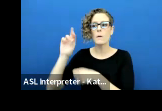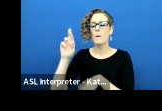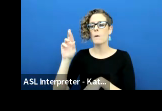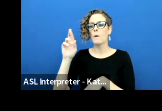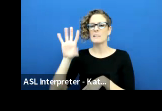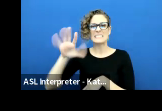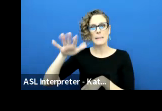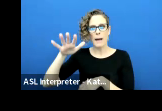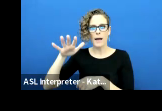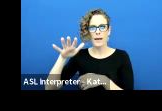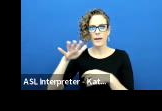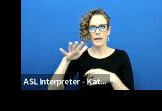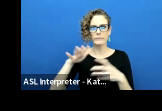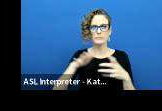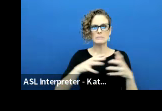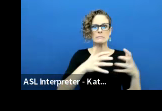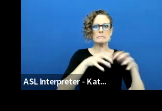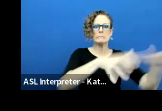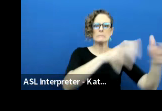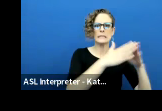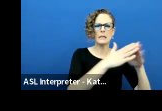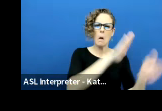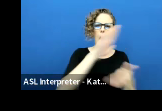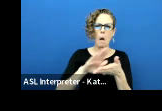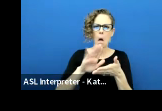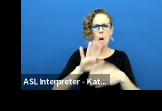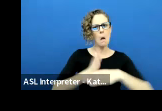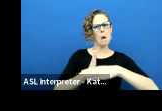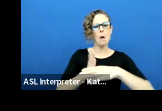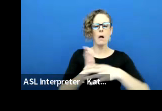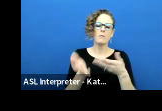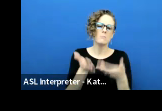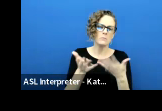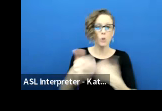environment um then maybe that doesn't matter so geography is an important thing and then